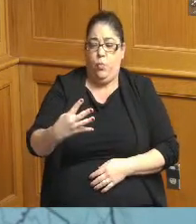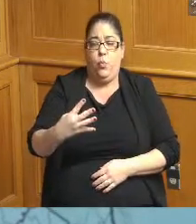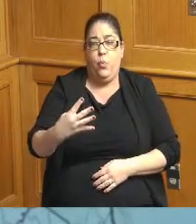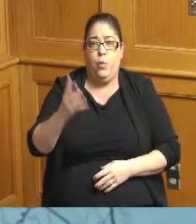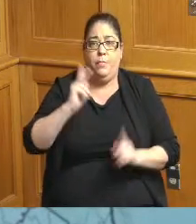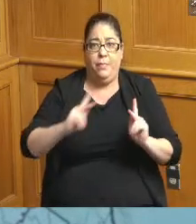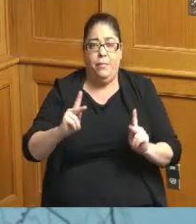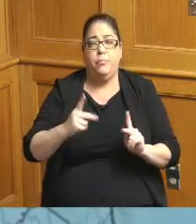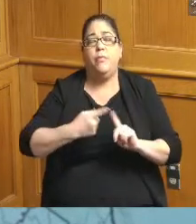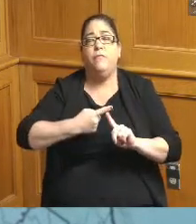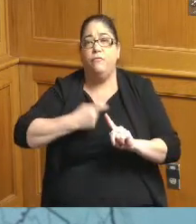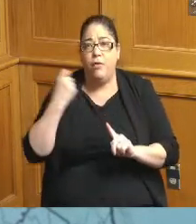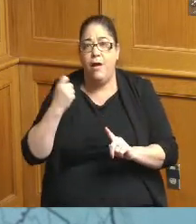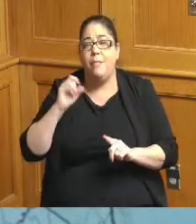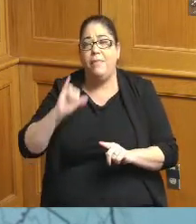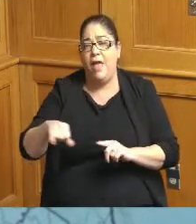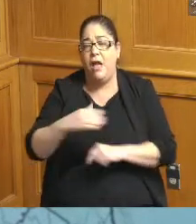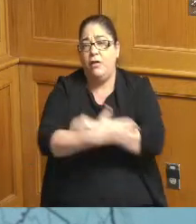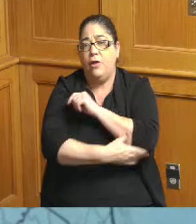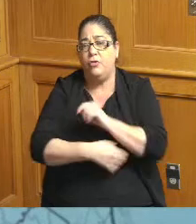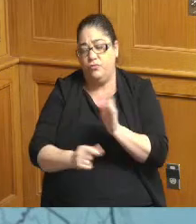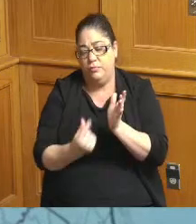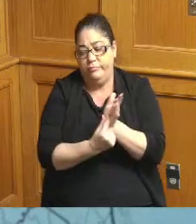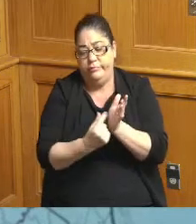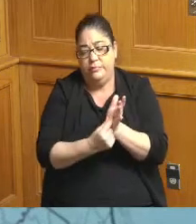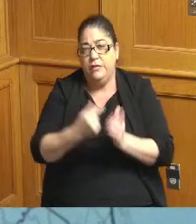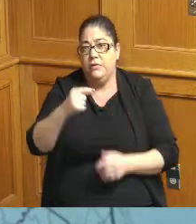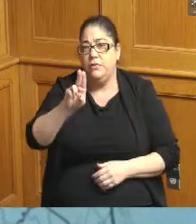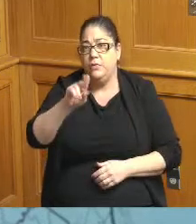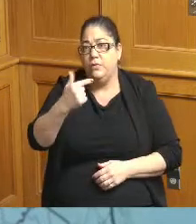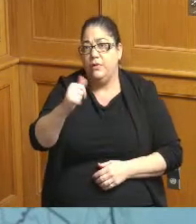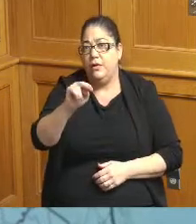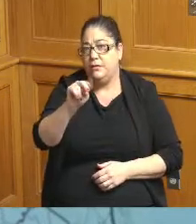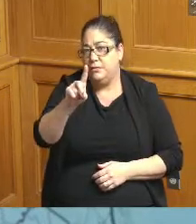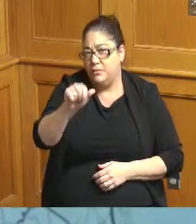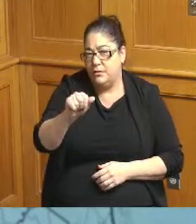travel from Uganda none of them are at high risk none of them have any concern but but